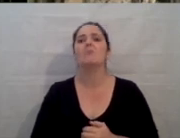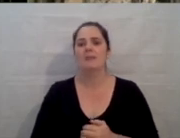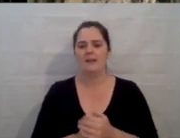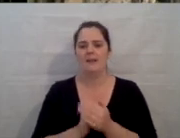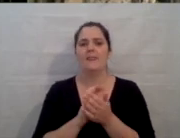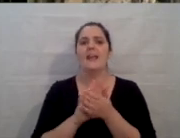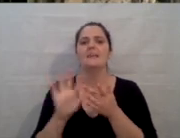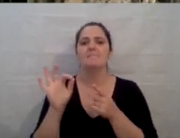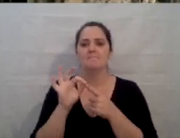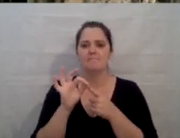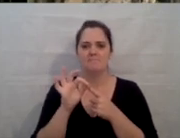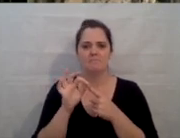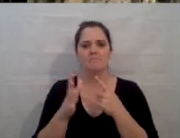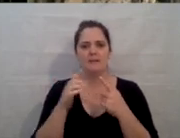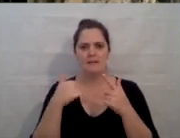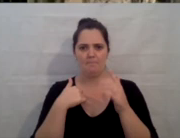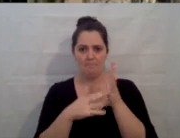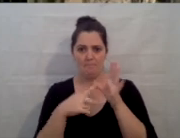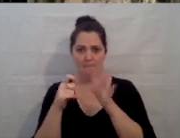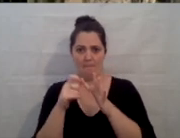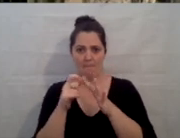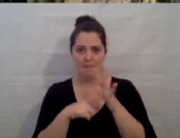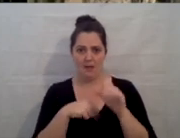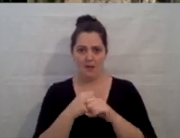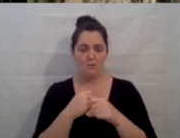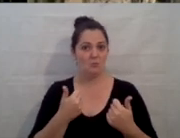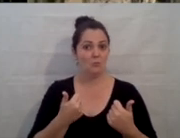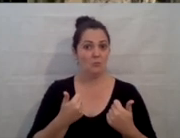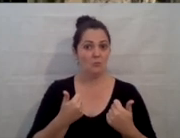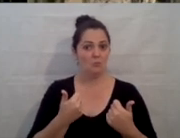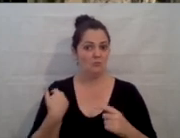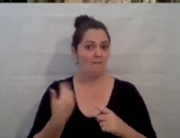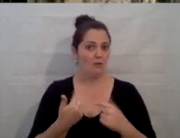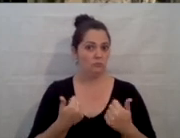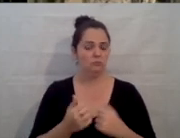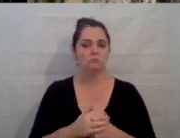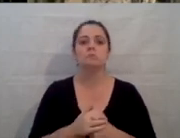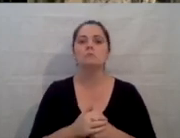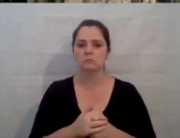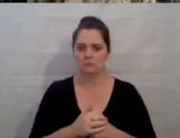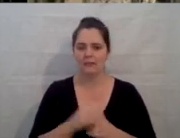hips. Alright so I'm pretty good with all of my mapping that I have there now, I can start blocking in the larger forms.